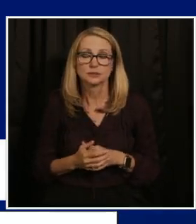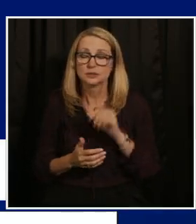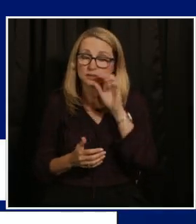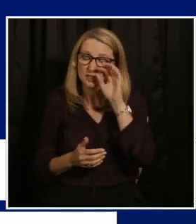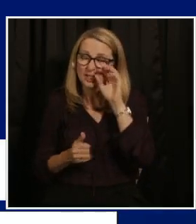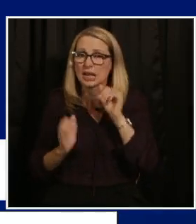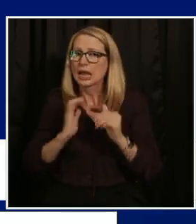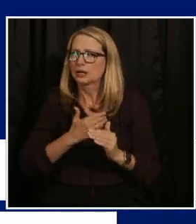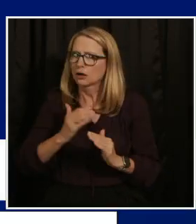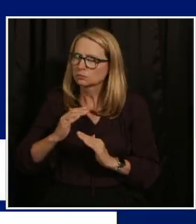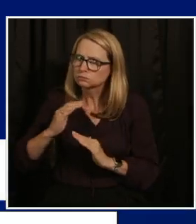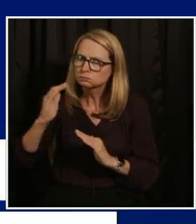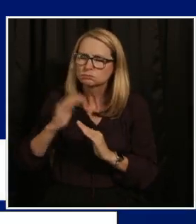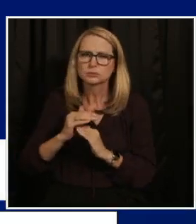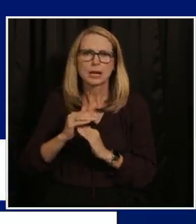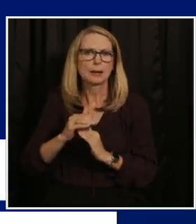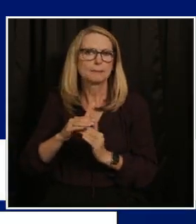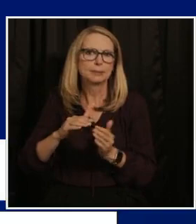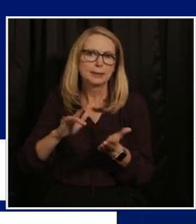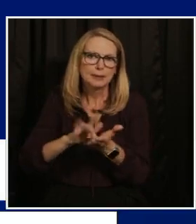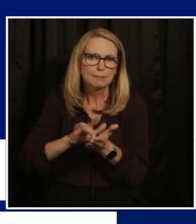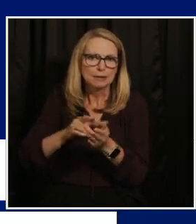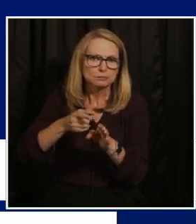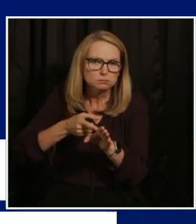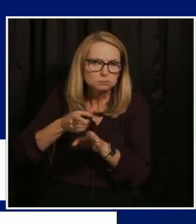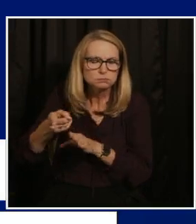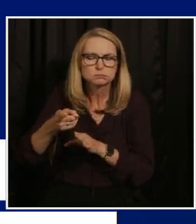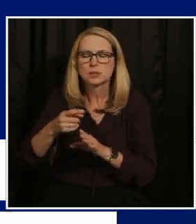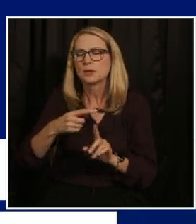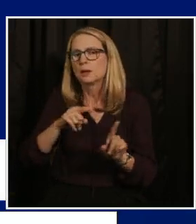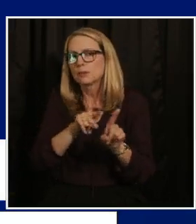in the world and president biden and president trump and governor polis and everybody cares